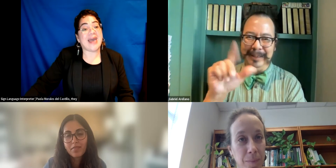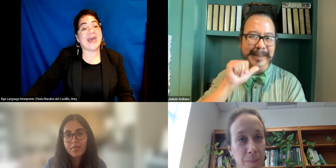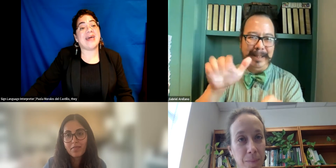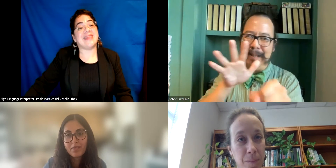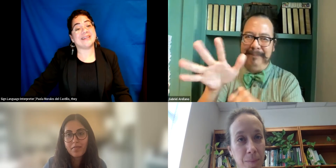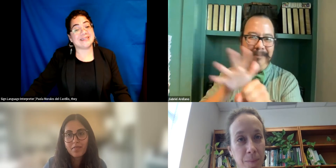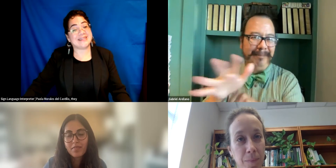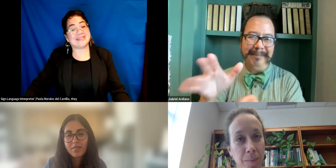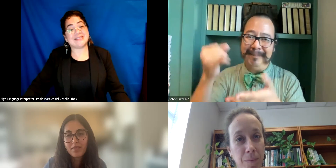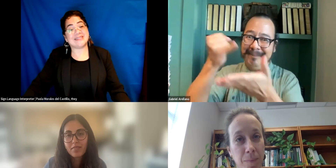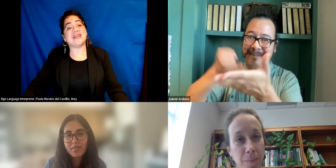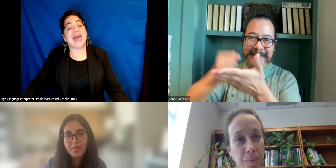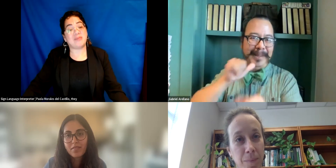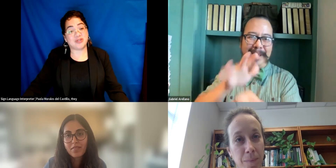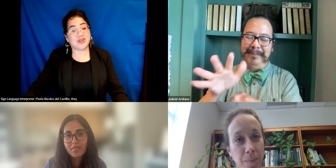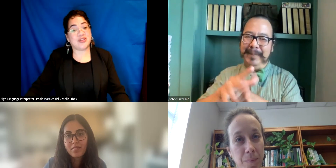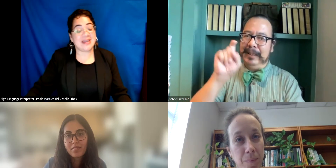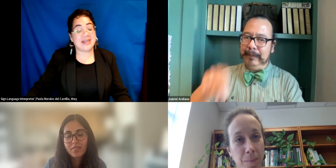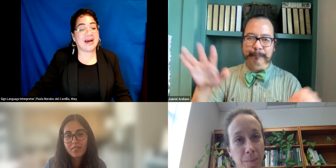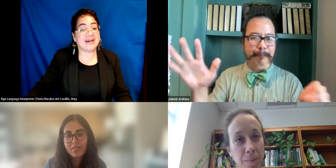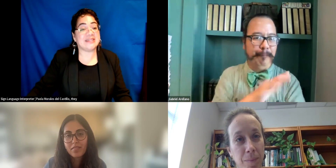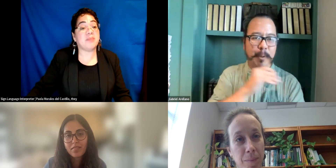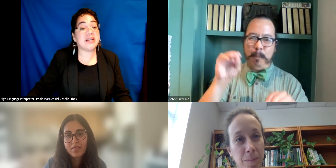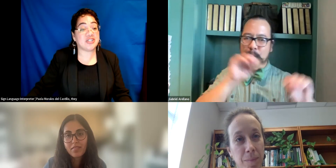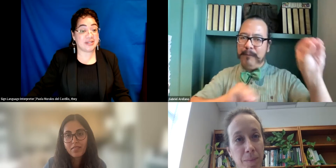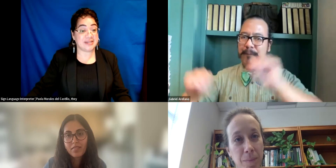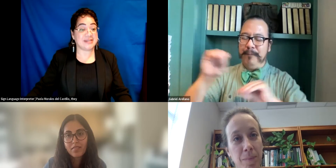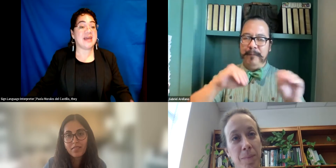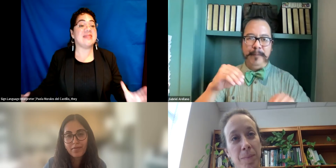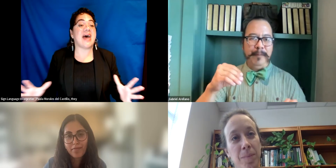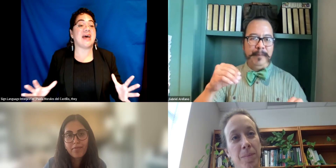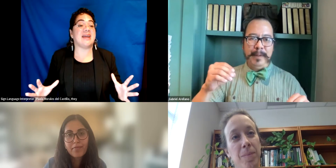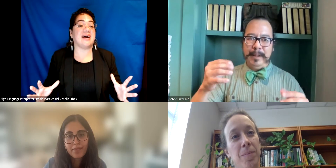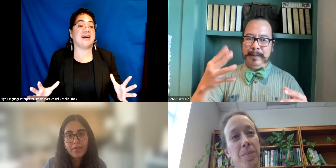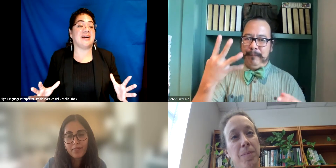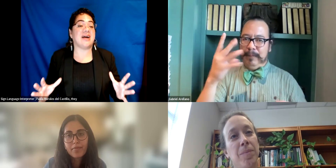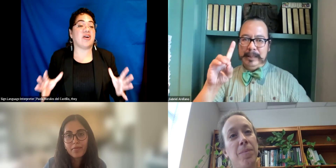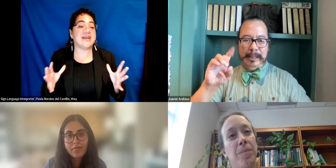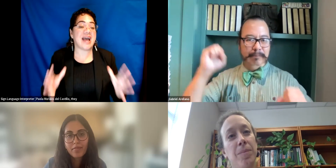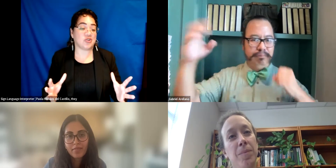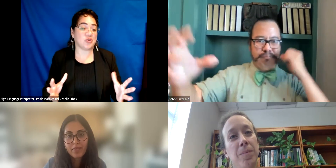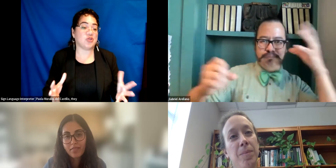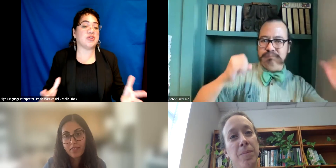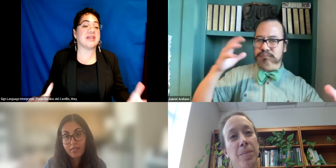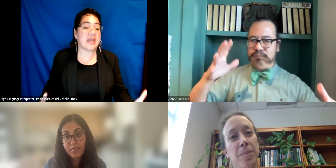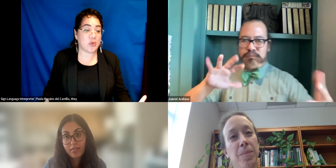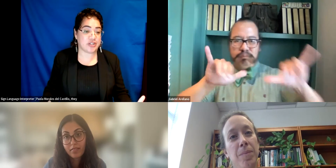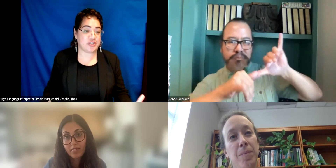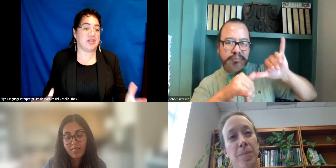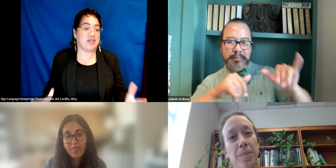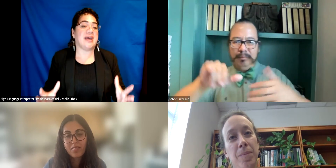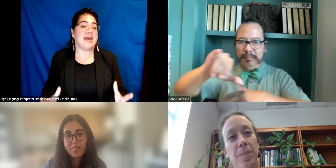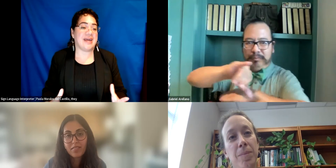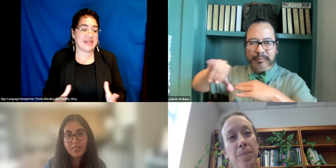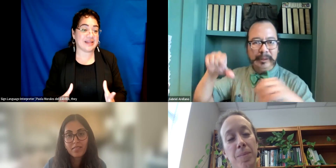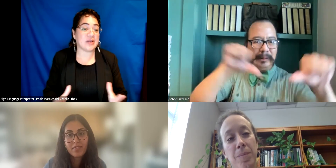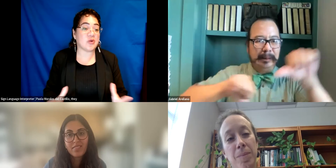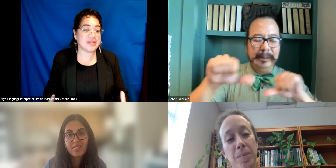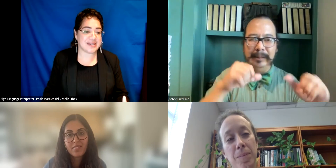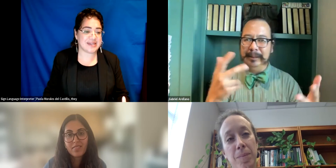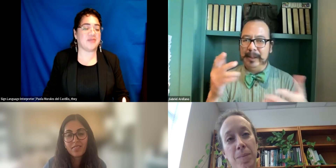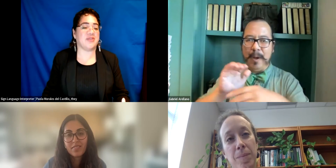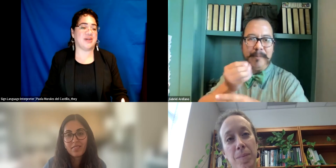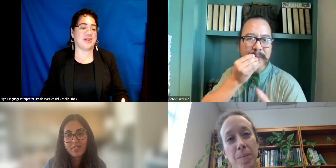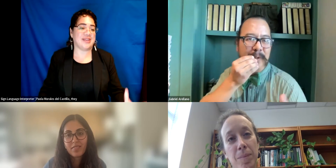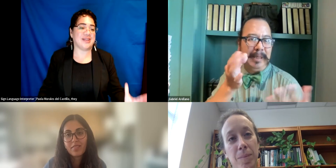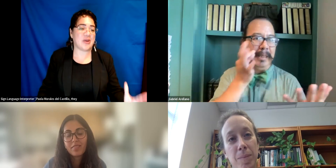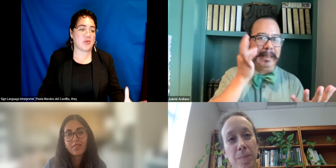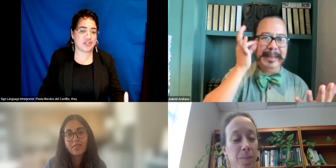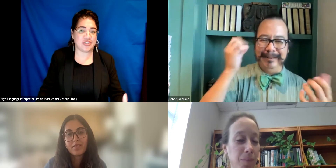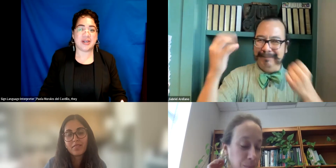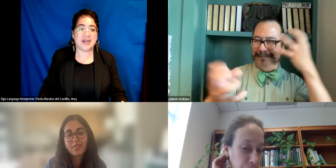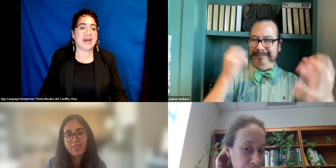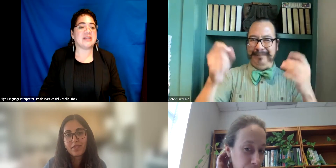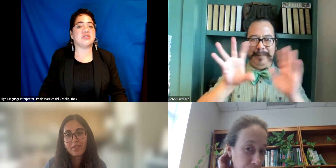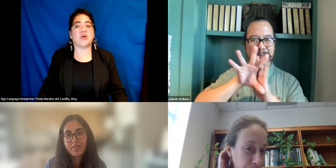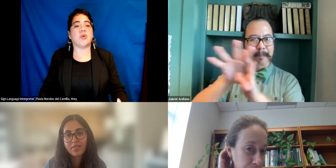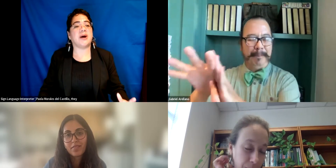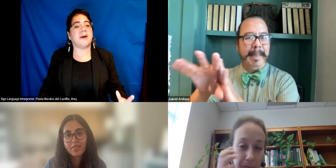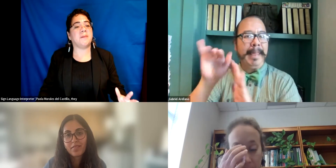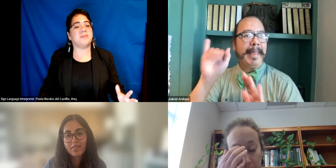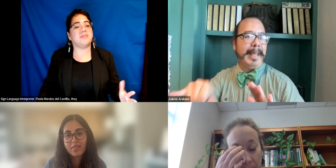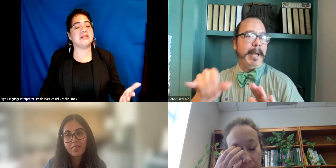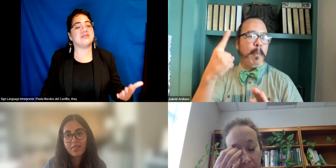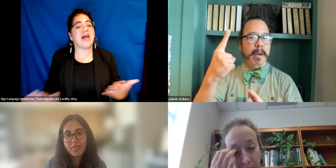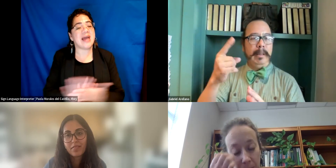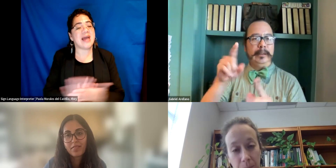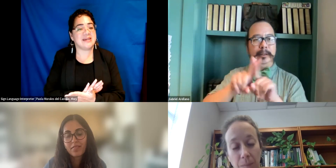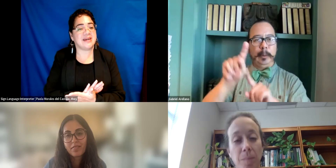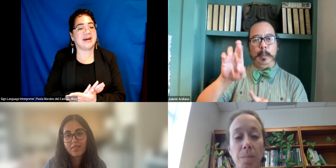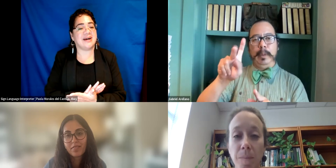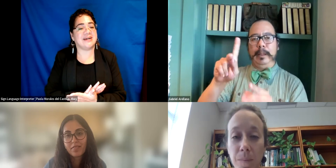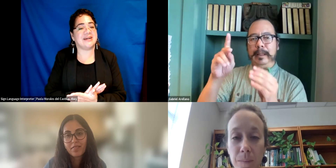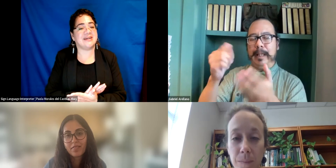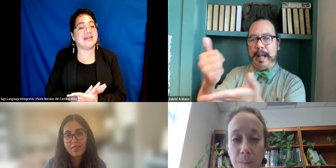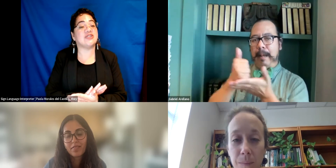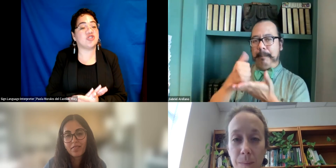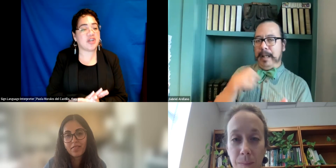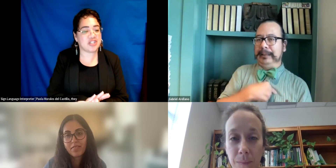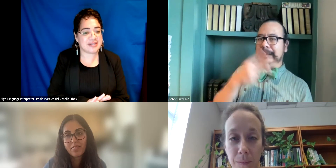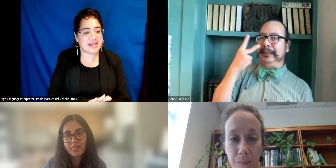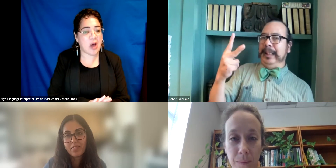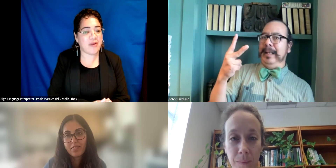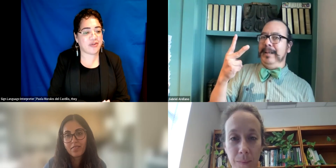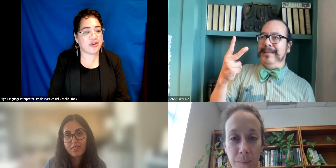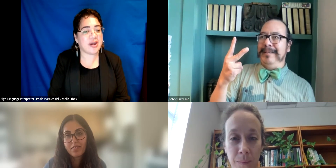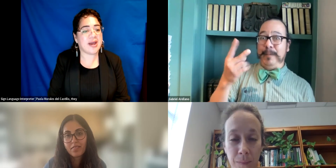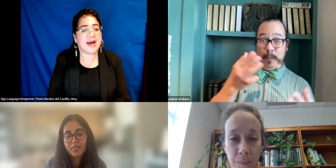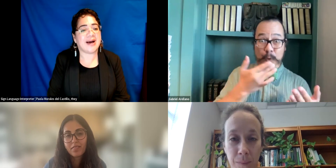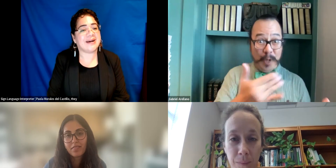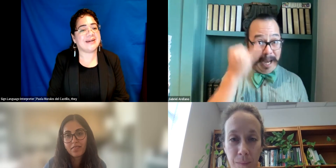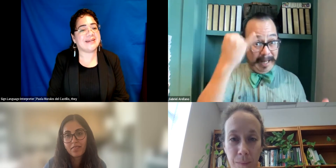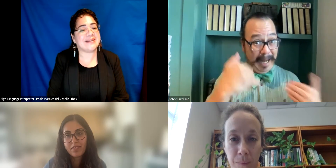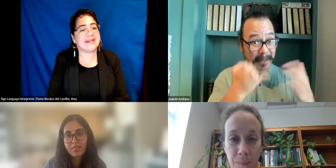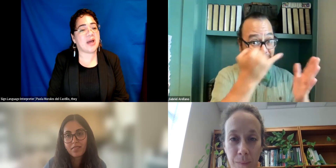Sign Language Interpreter | Paola Morales del Castillo, they: and that doesn't necessarily capture the uh depictions that, uh are natural to the language and the linguistics of the the language. And so um these flattened uh illustrations, however, uh,